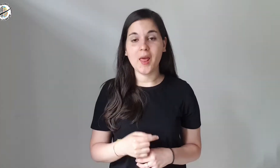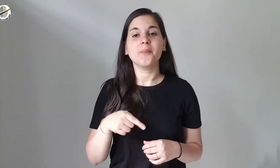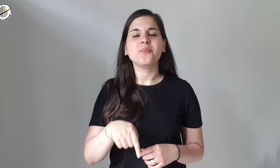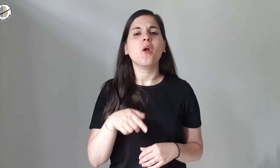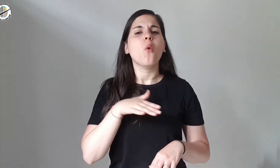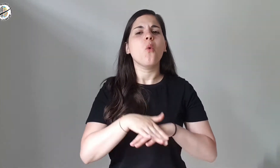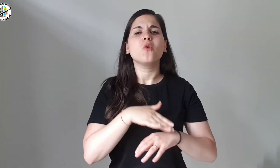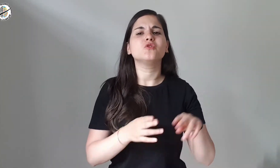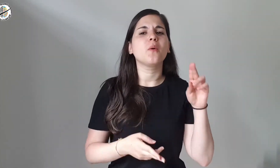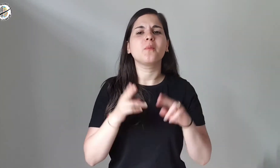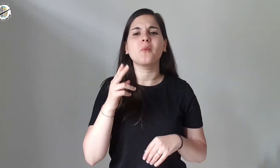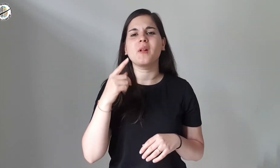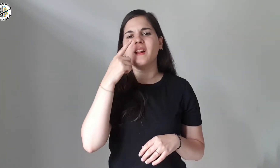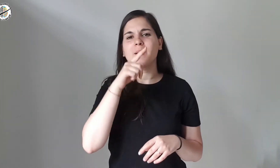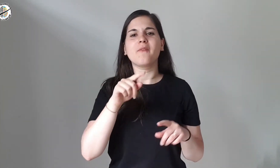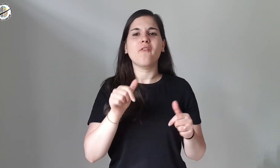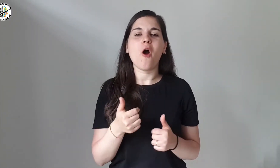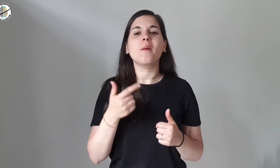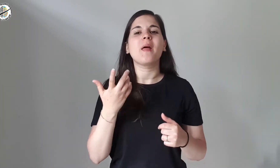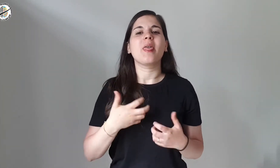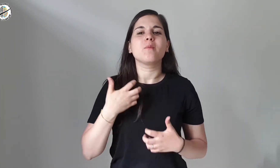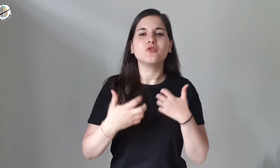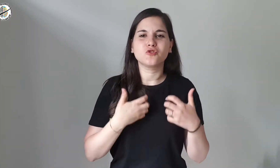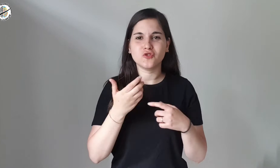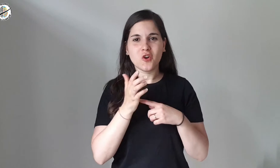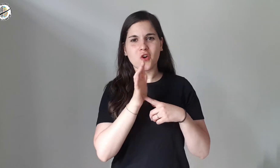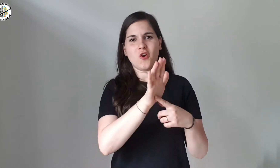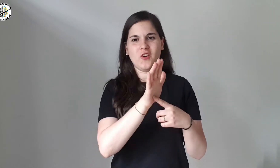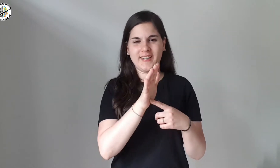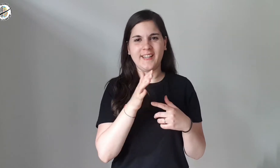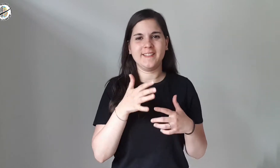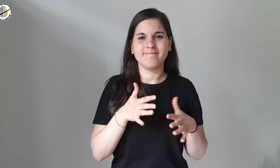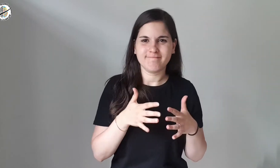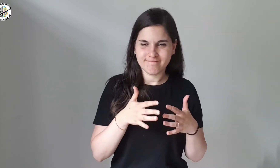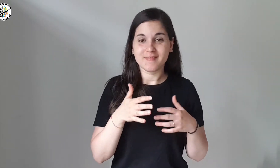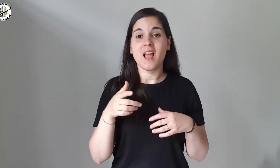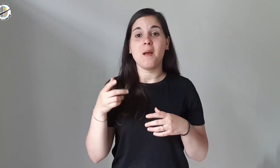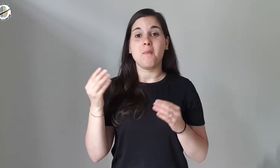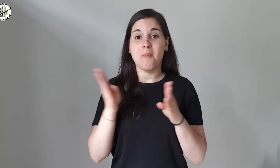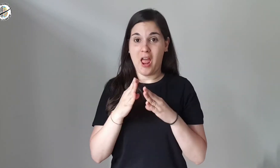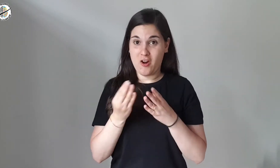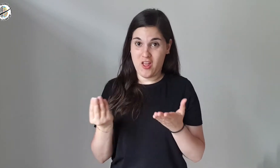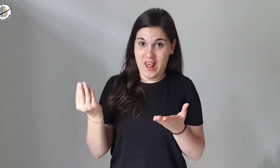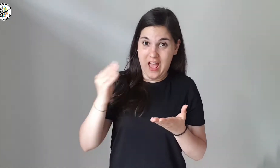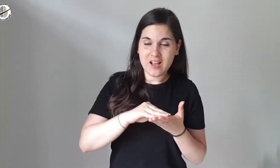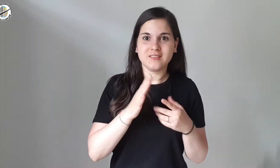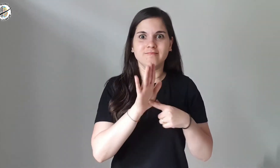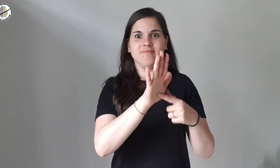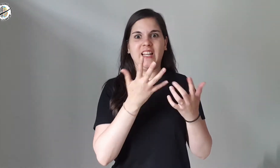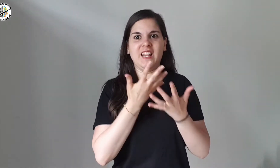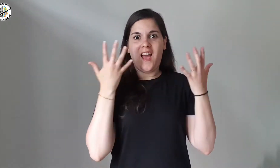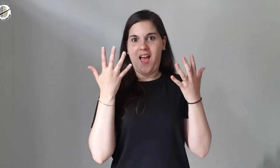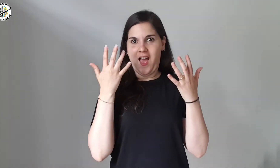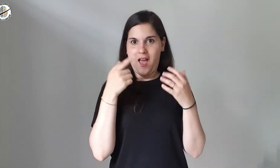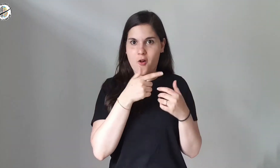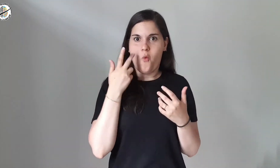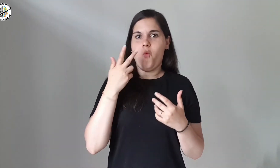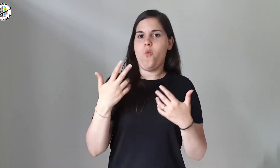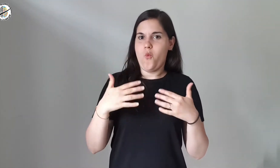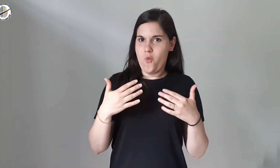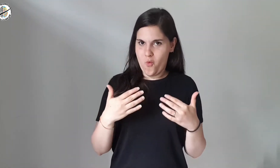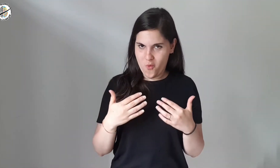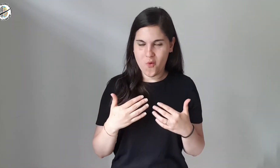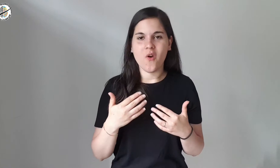Swear words are mainly used to better express emotions